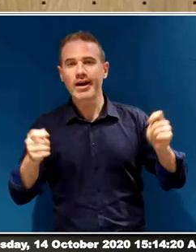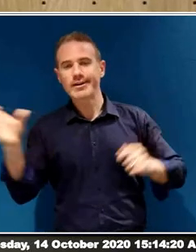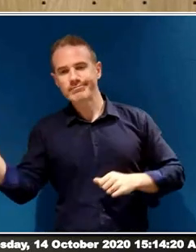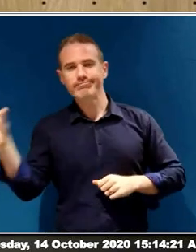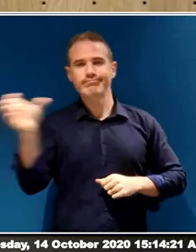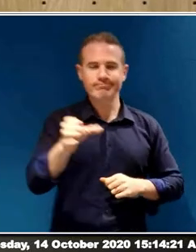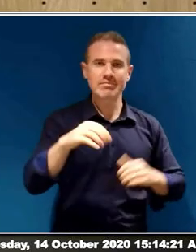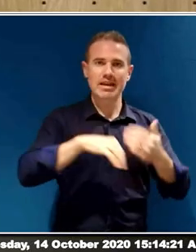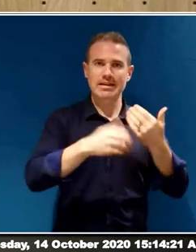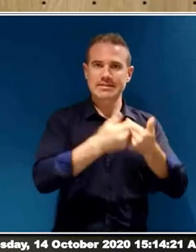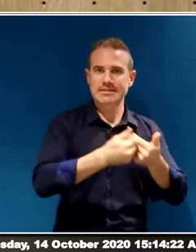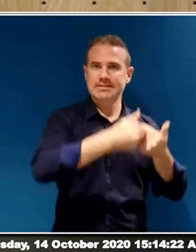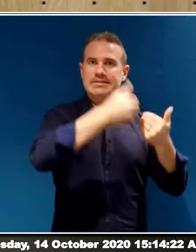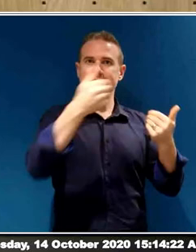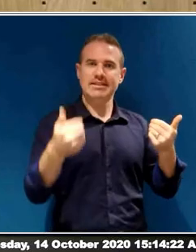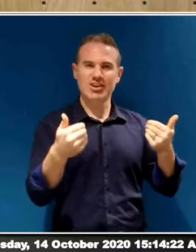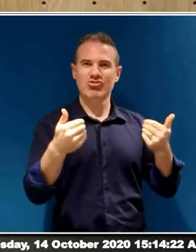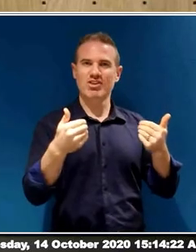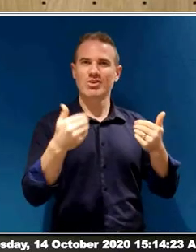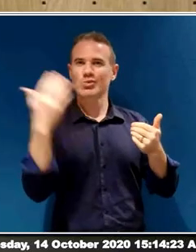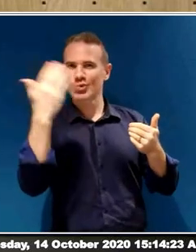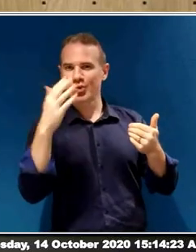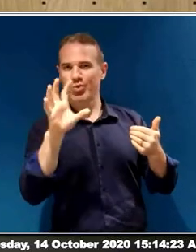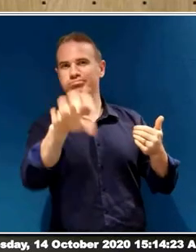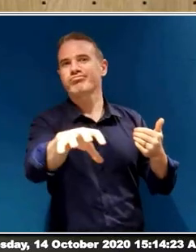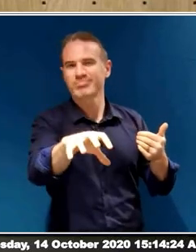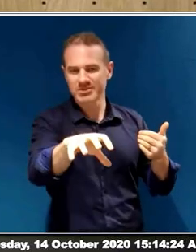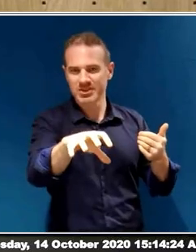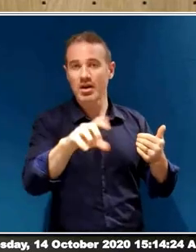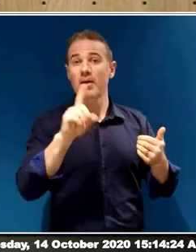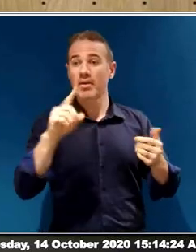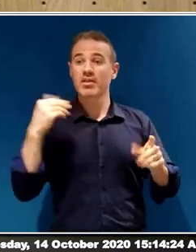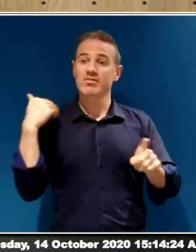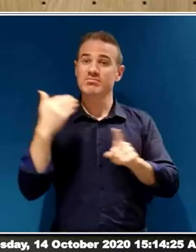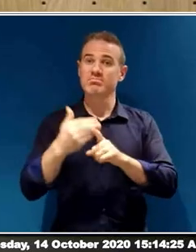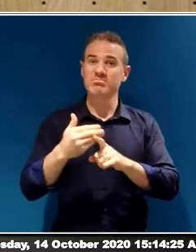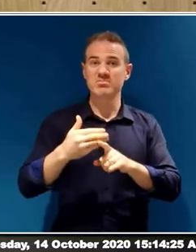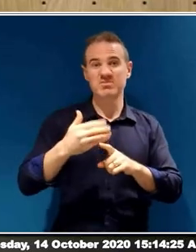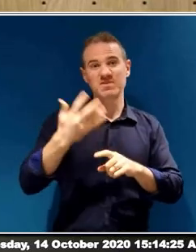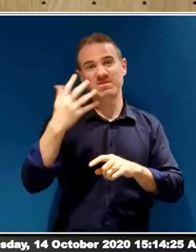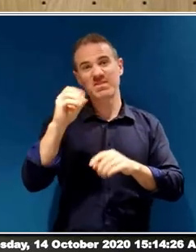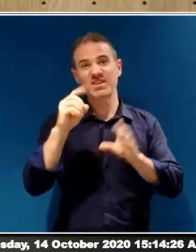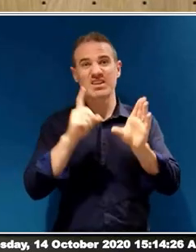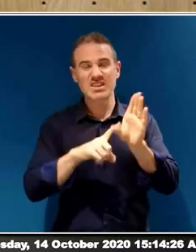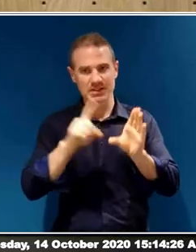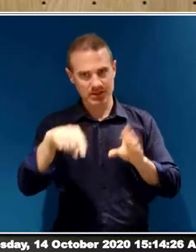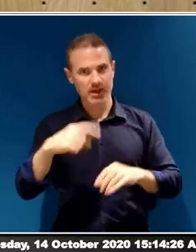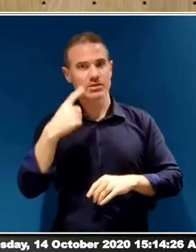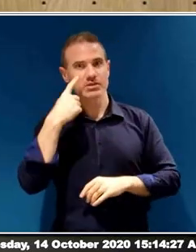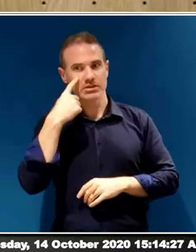we've seen an increase in the inclusion of children with disability in mainstream schools.